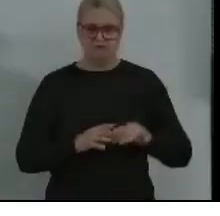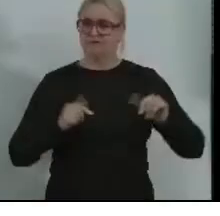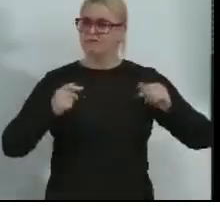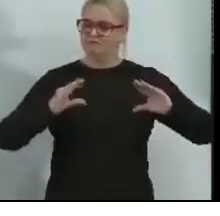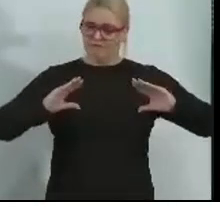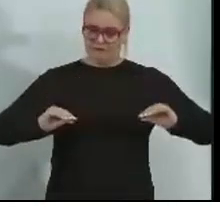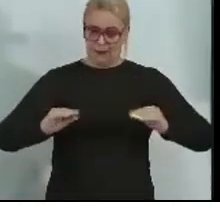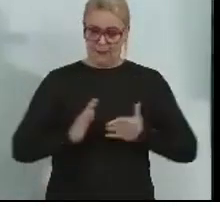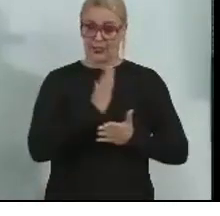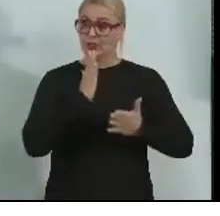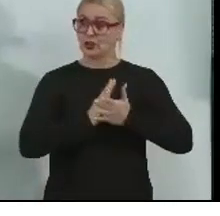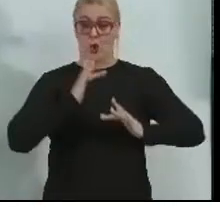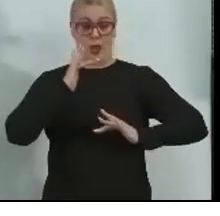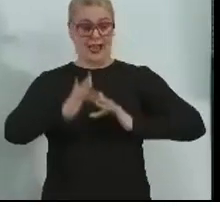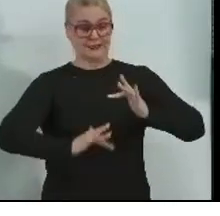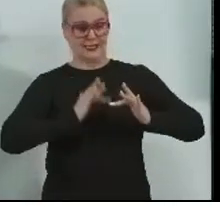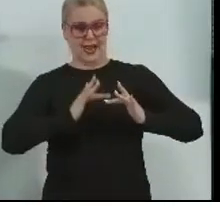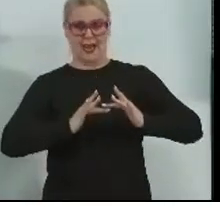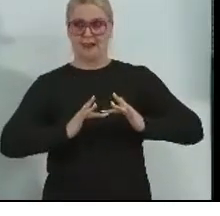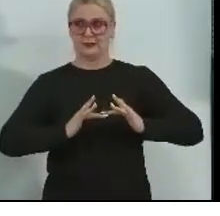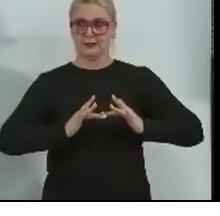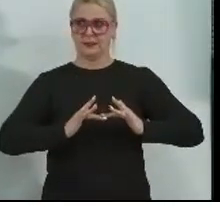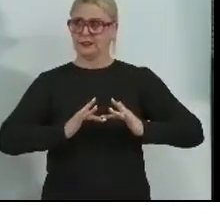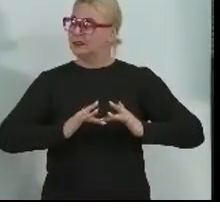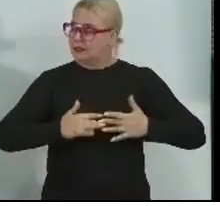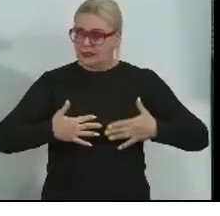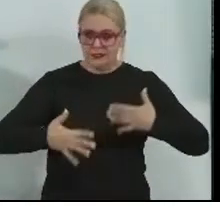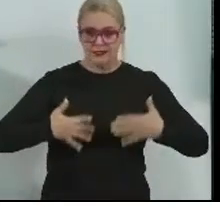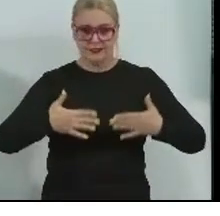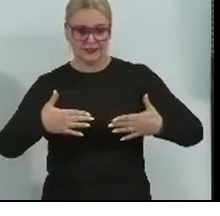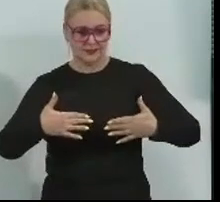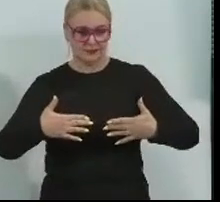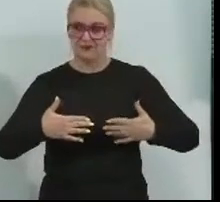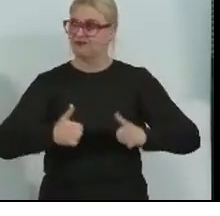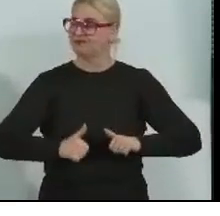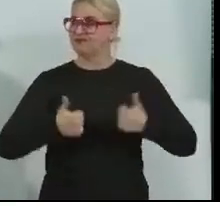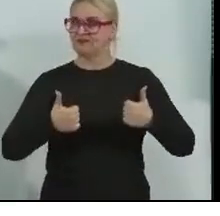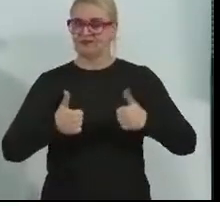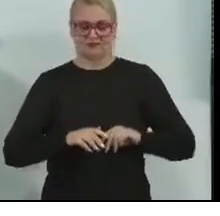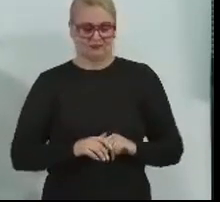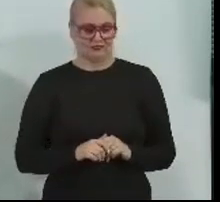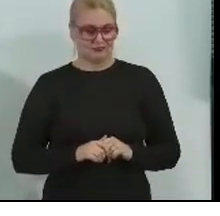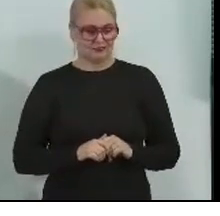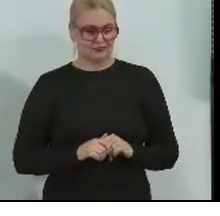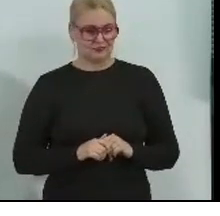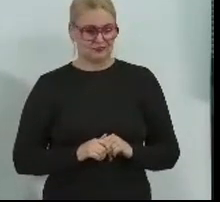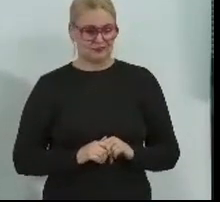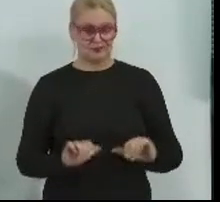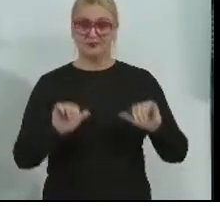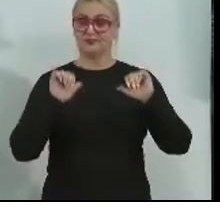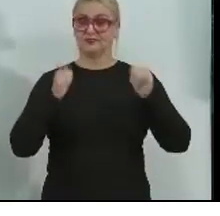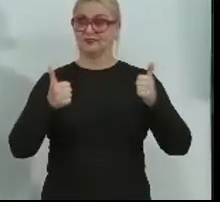Great. So great start. We got to hear from people in the creative industry about their perspectives on